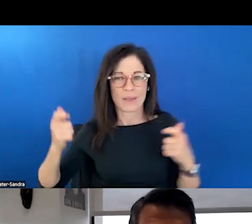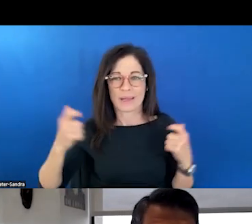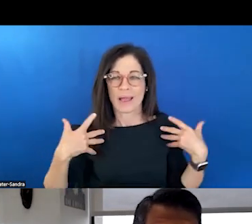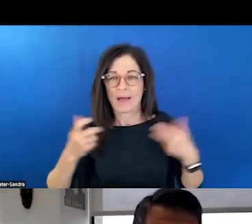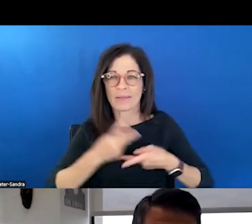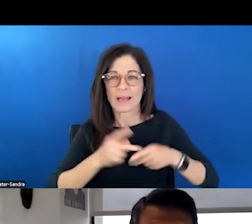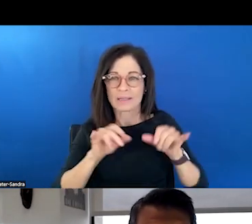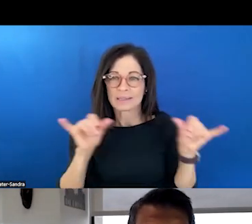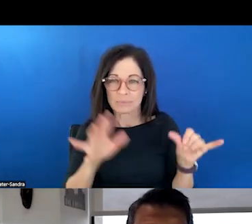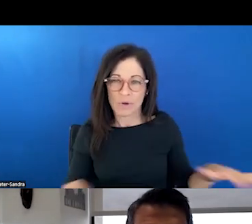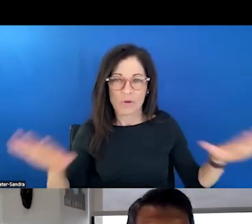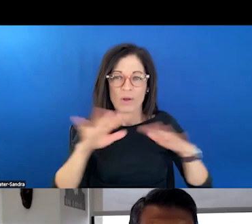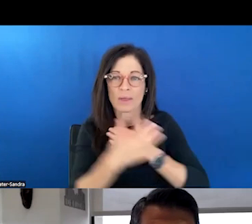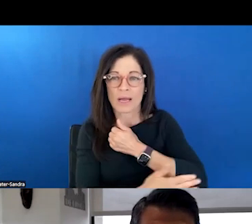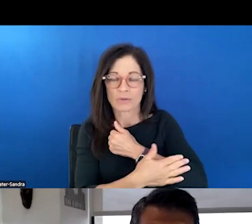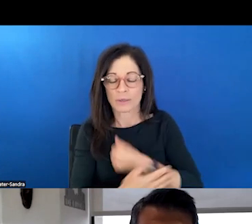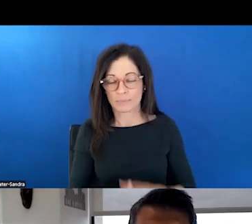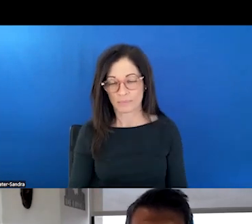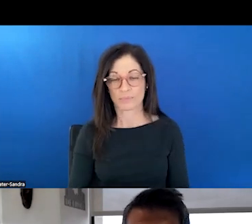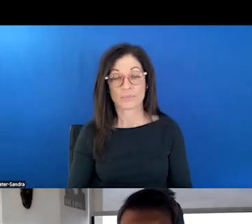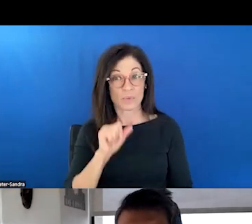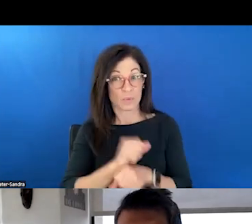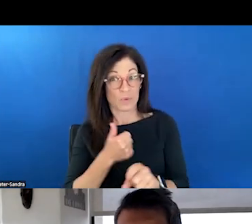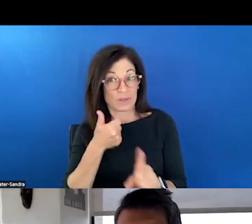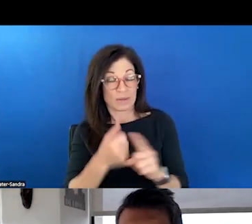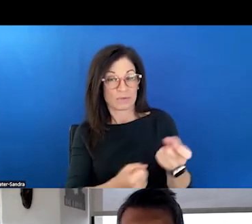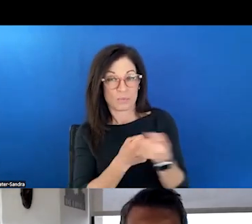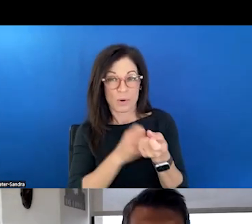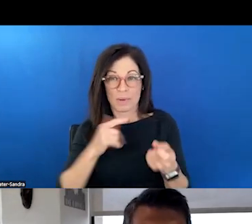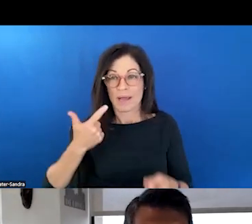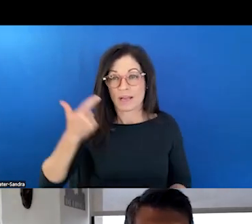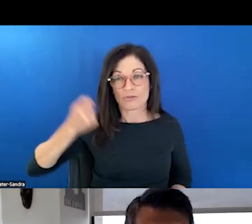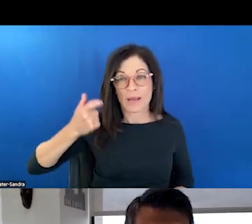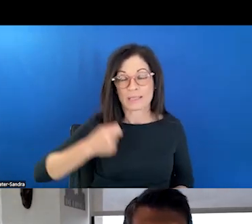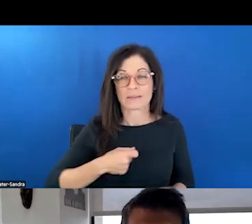THE WORK WAS SUPPORTED BY GRANTS FROM THE NATIONAL INSTITUTION OF